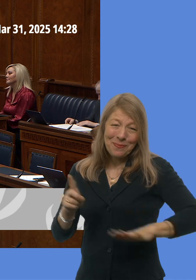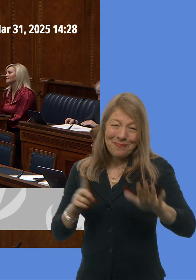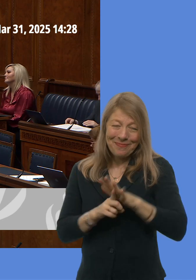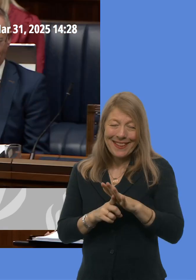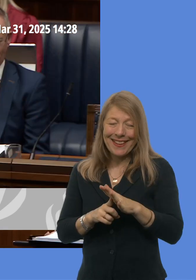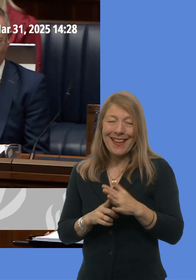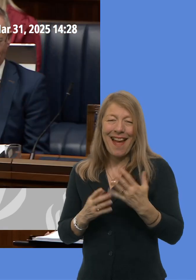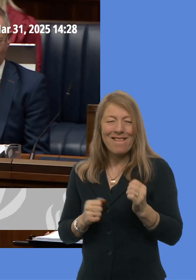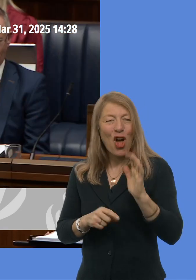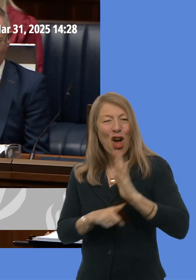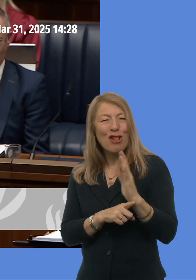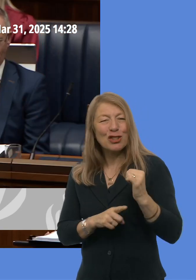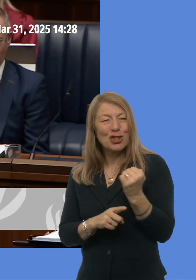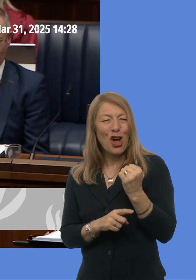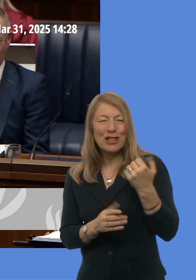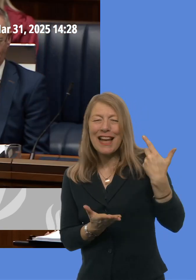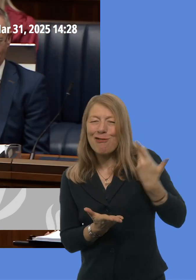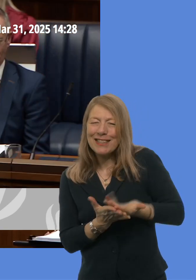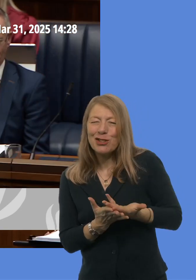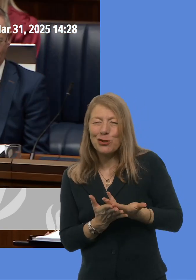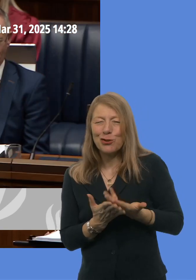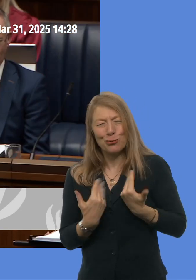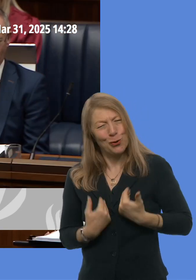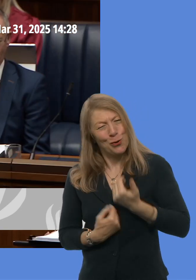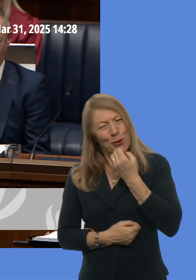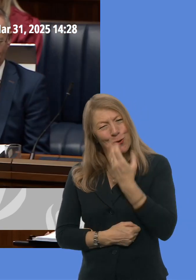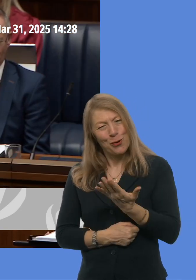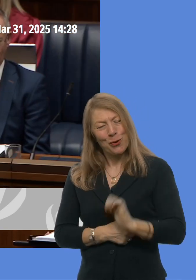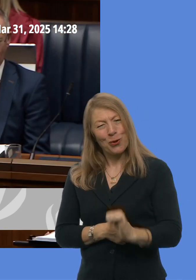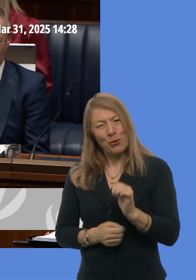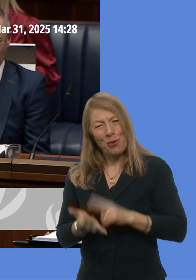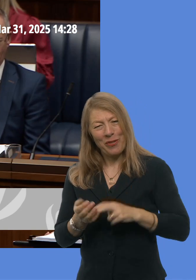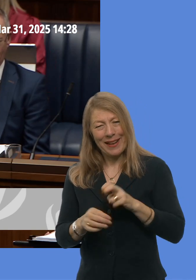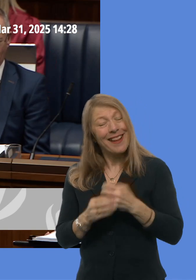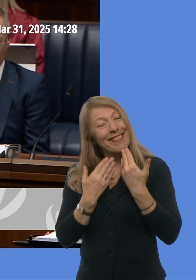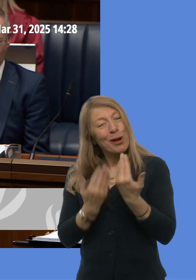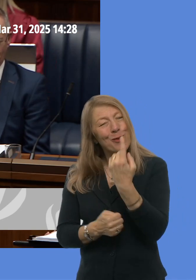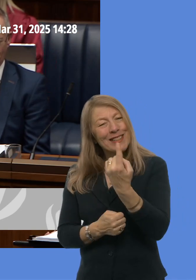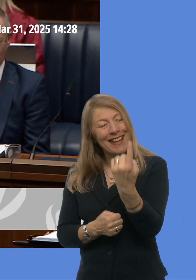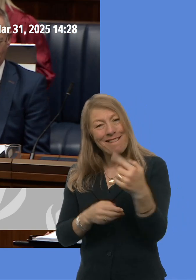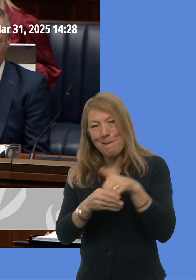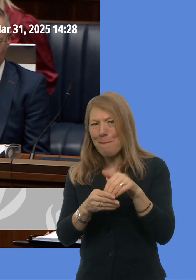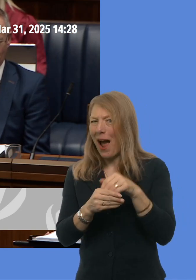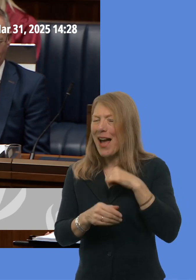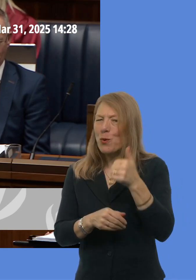that she does to promote the rich heritage and culture of the Ulster Scots community. Of course, it is a fantastic opportunity.